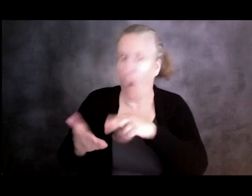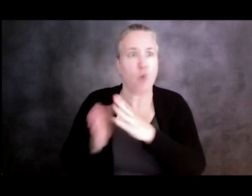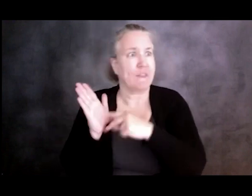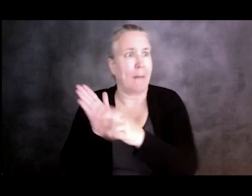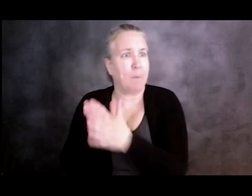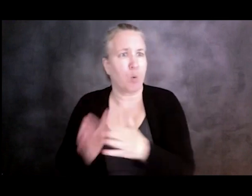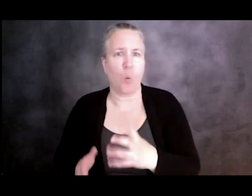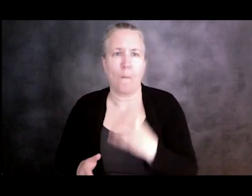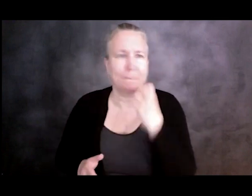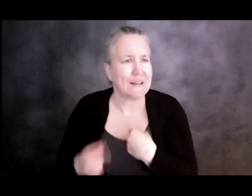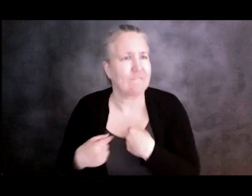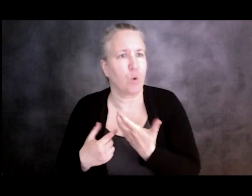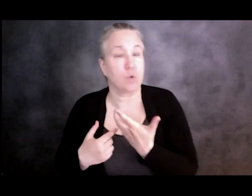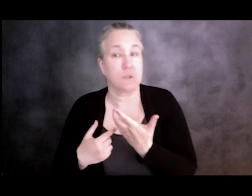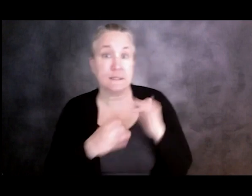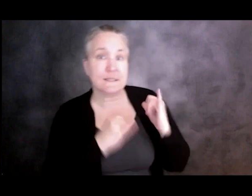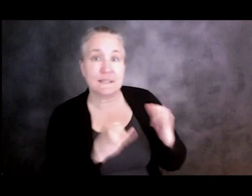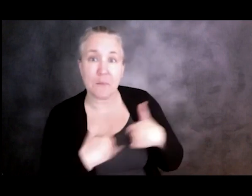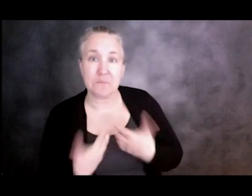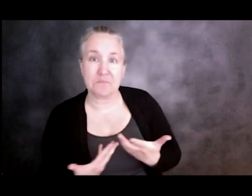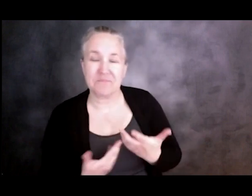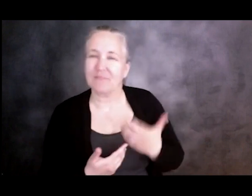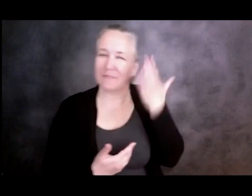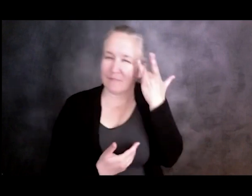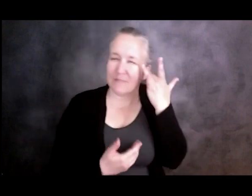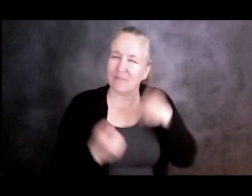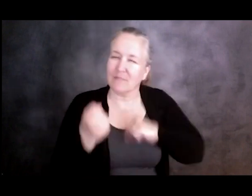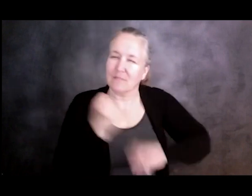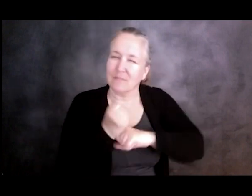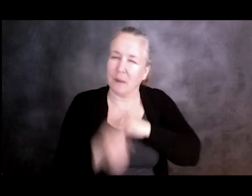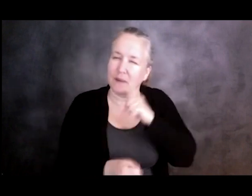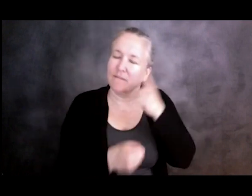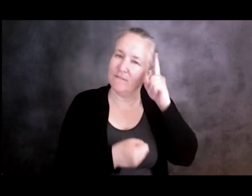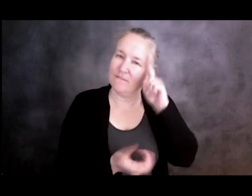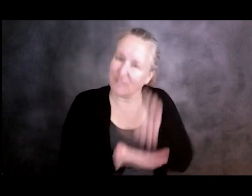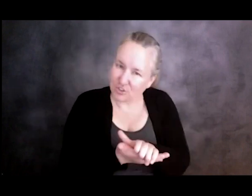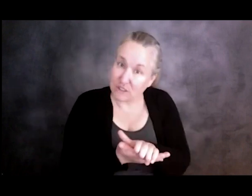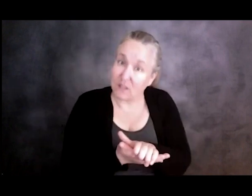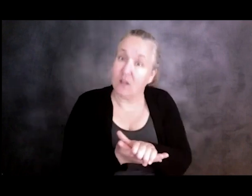And that's been so meaningful to me because it affirms my conviction that what we do as academics actually really does matter.